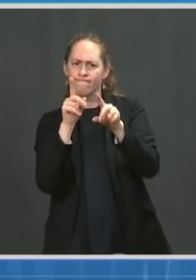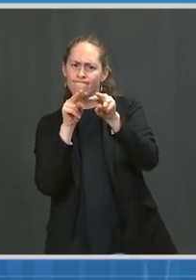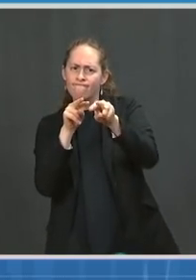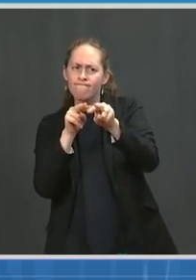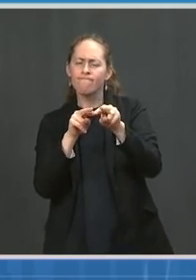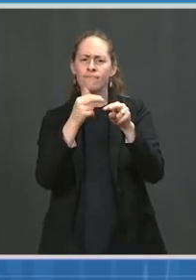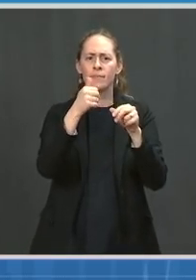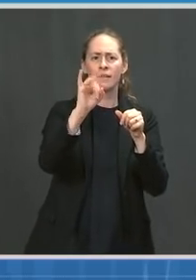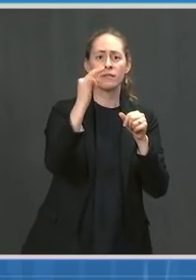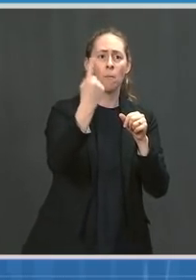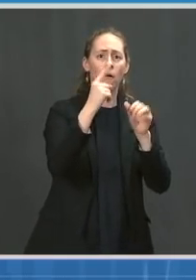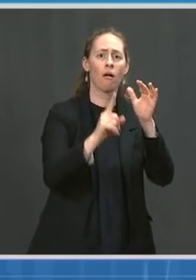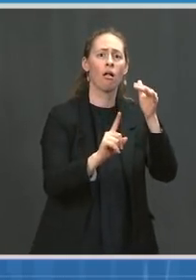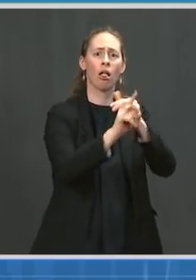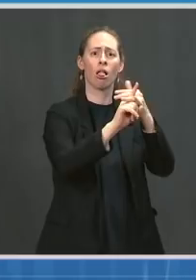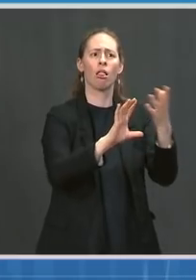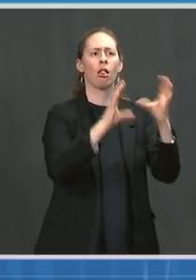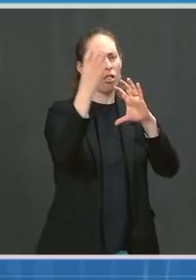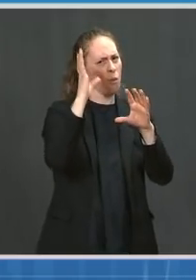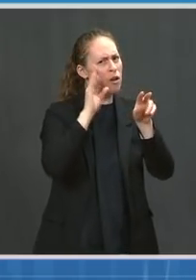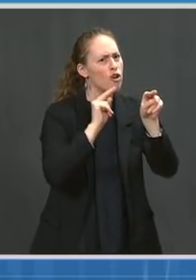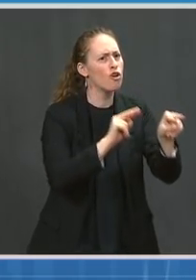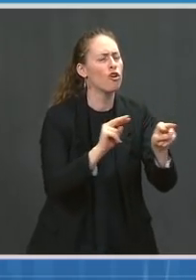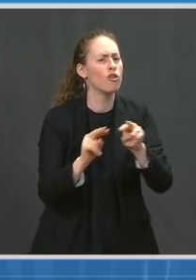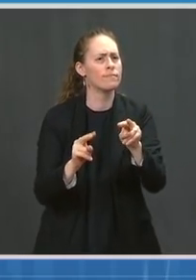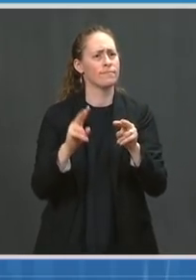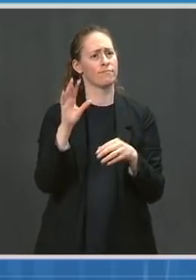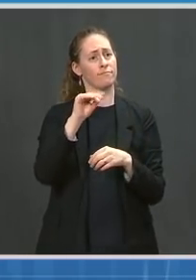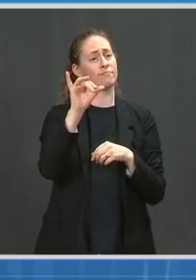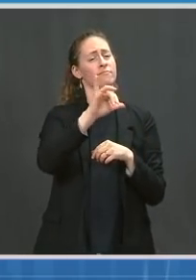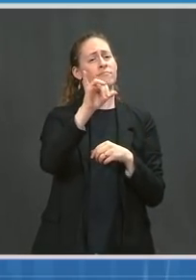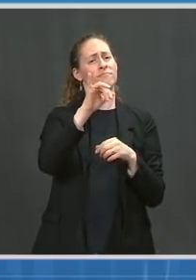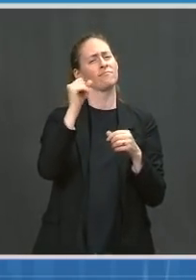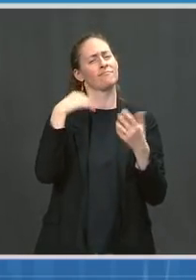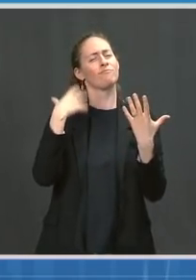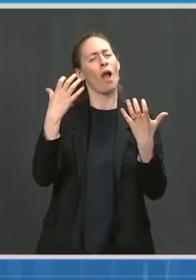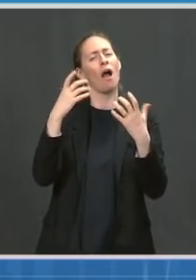I believe, is the other side of the coin of hesitancy.